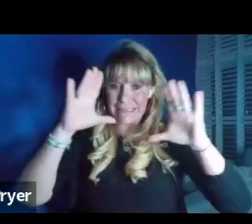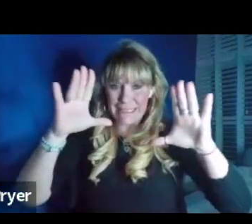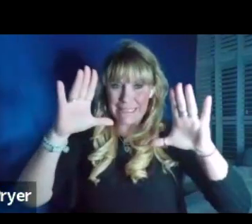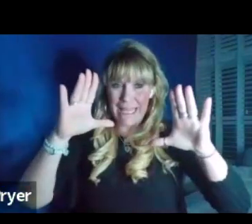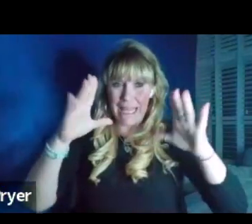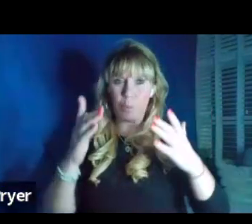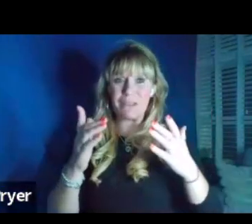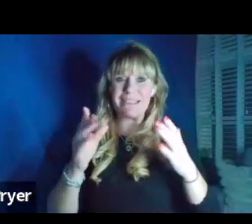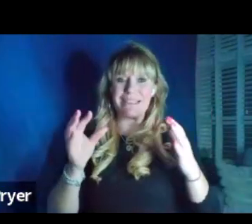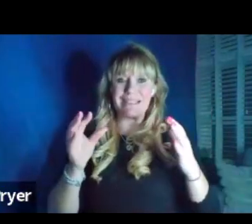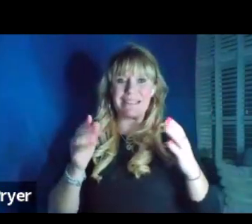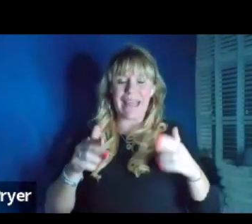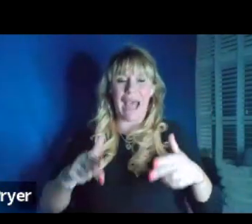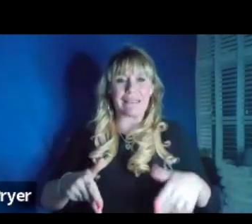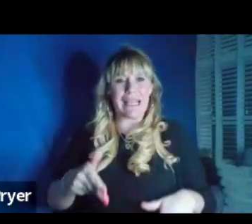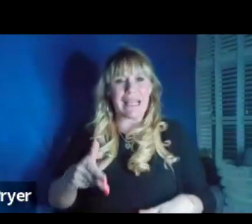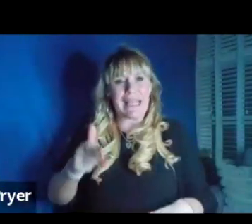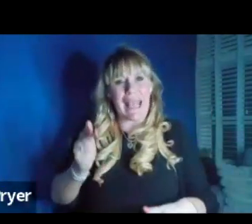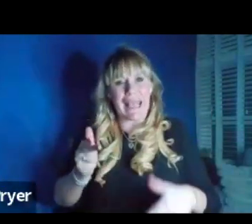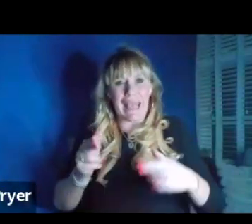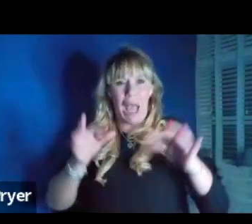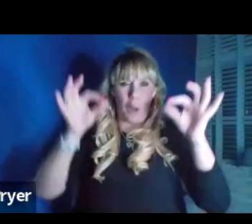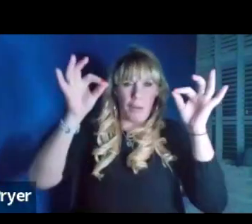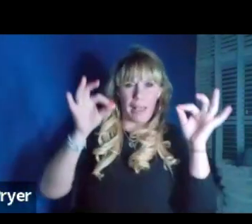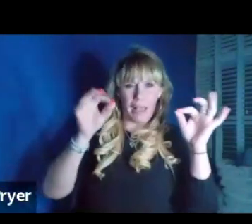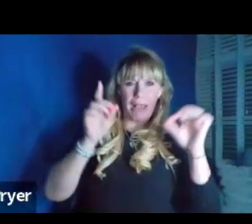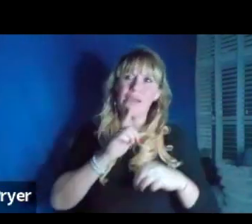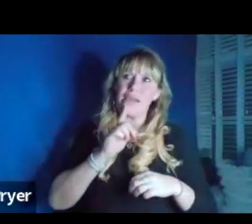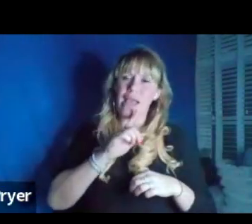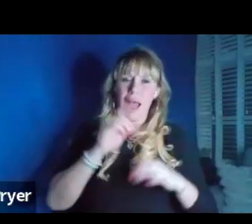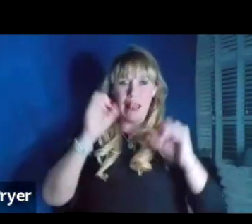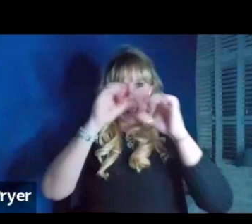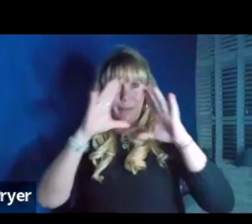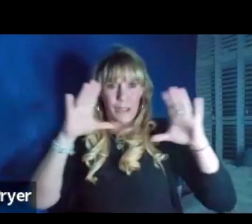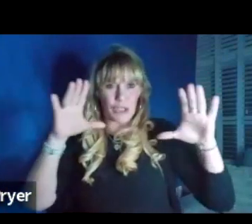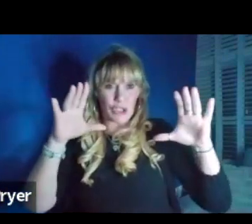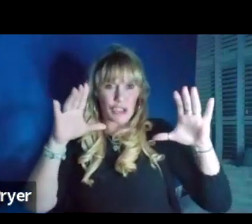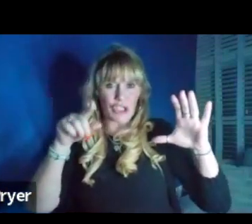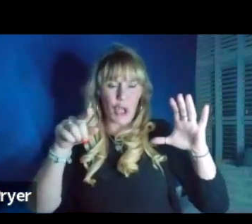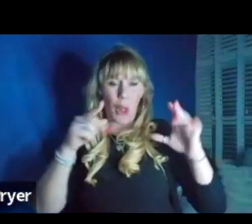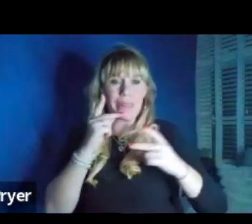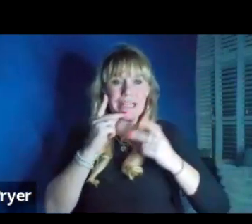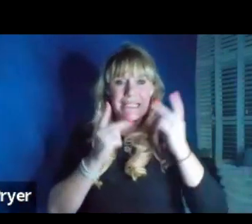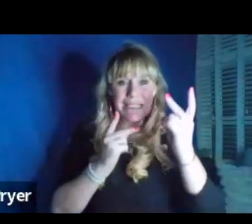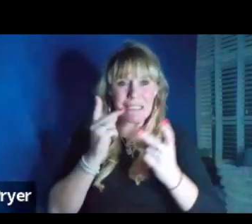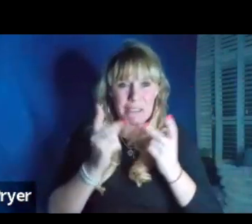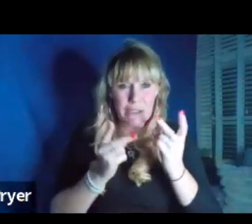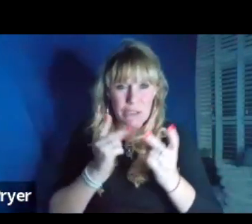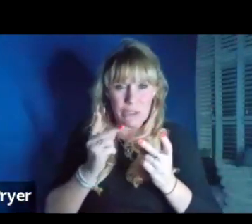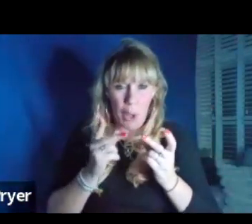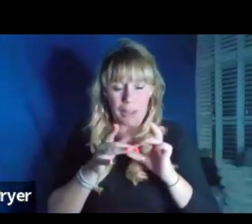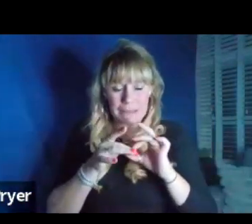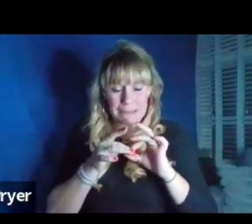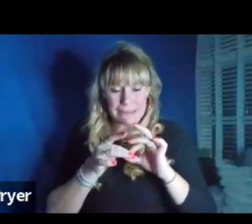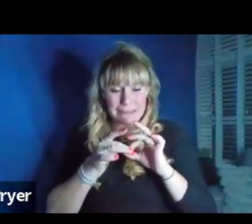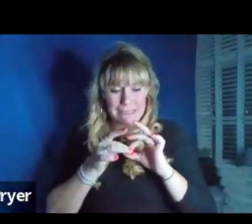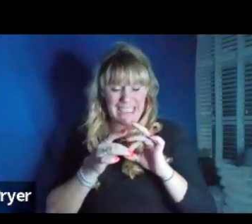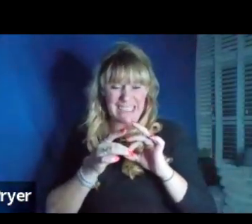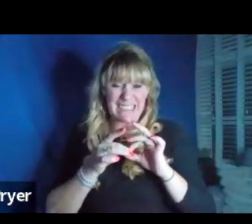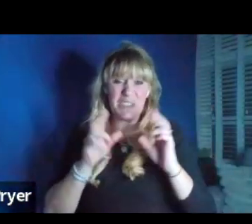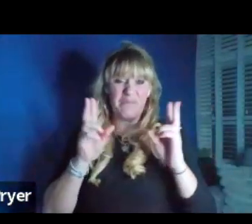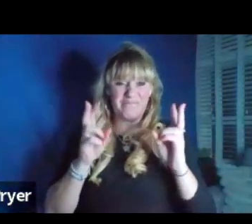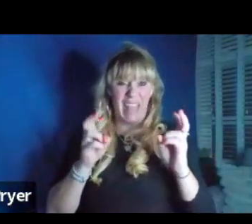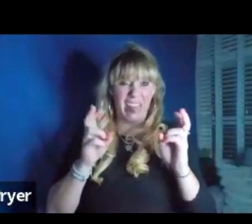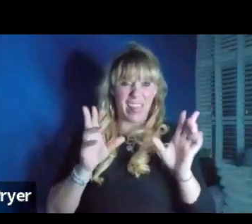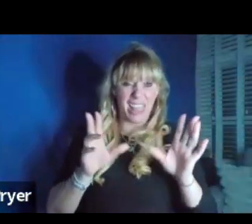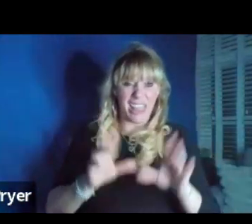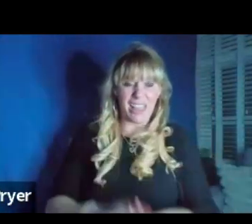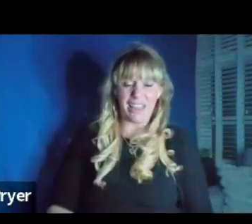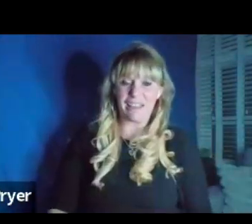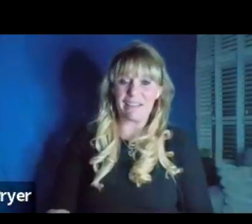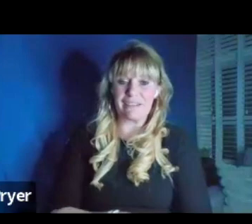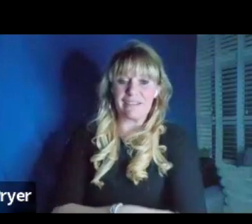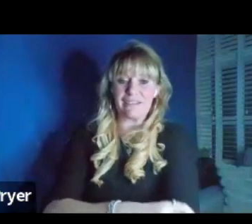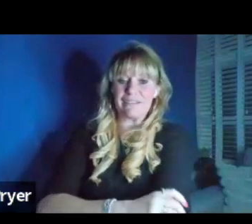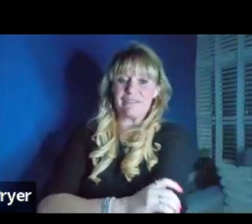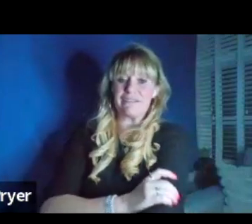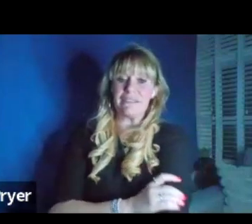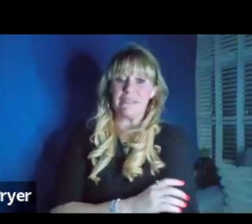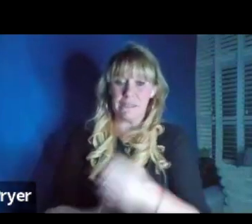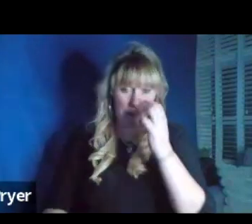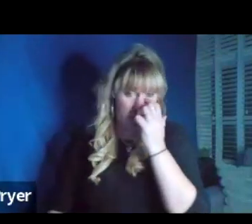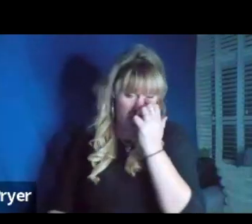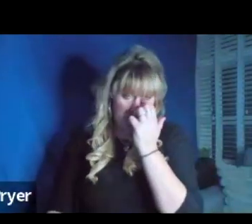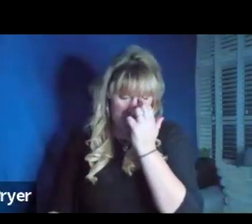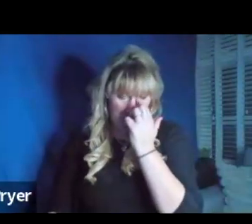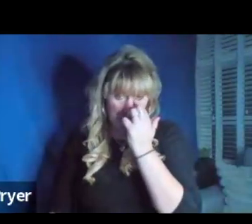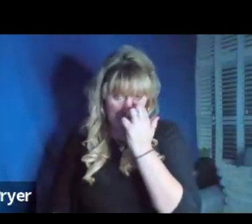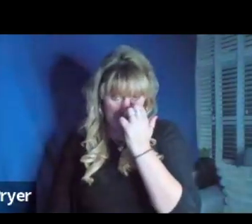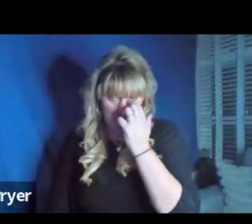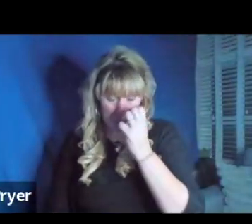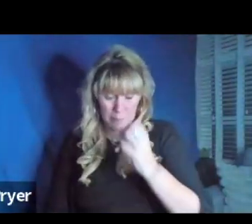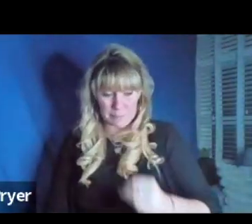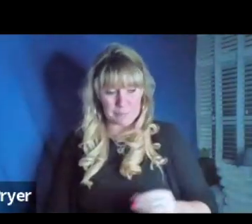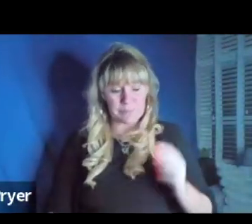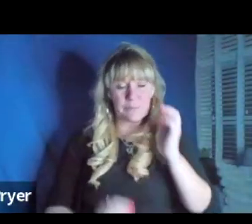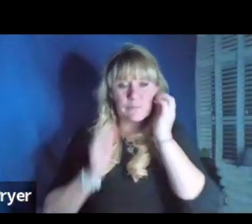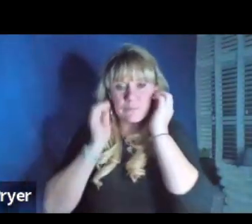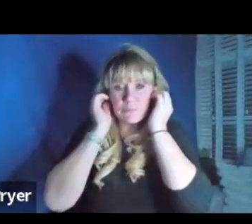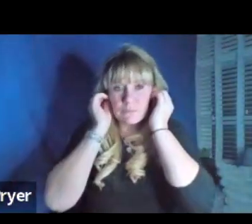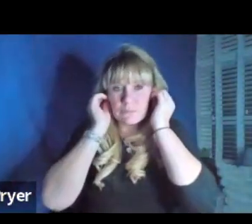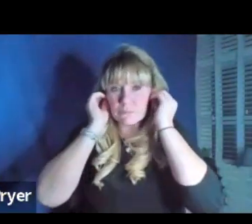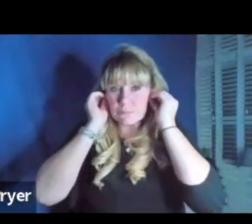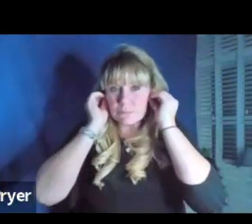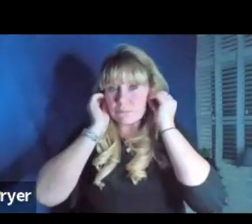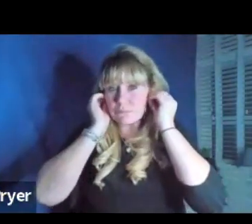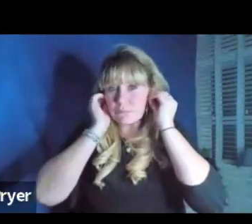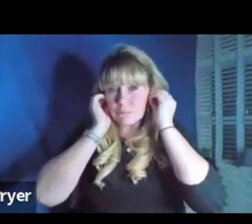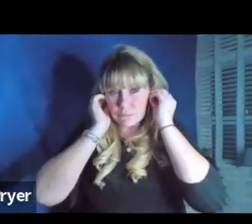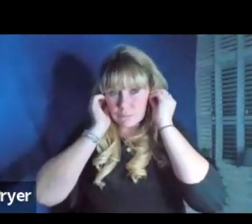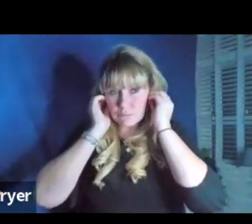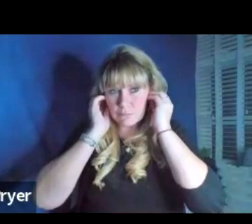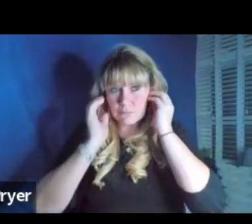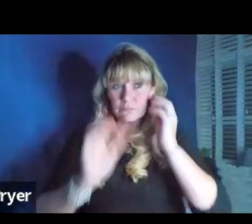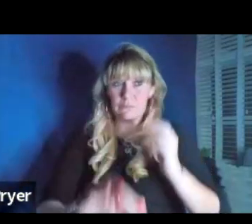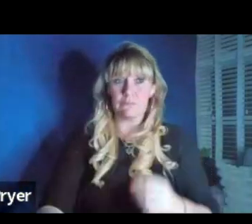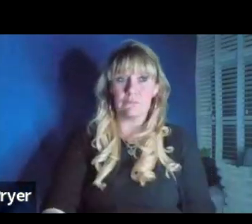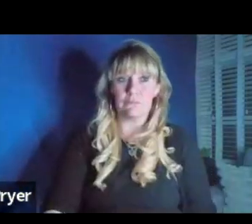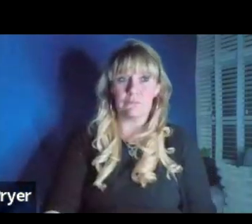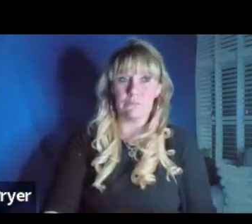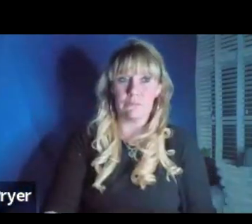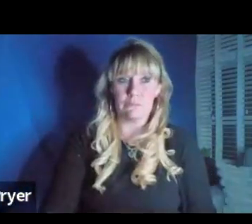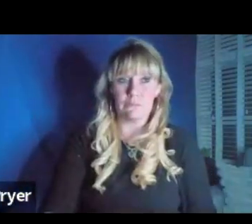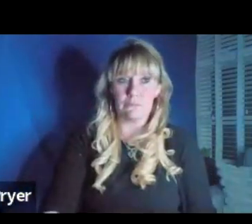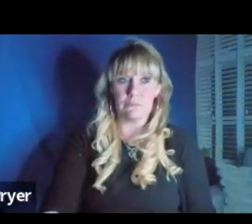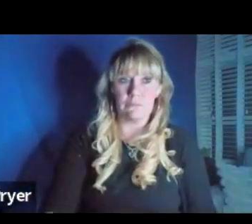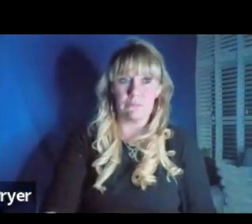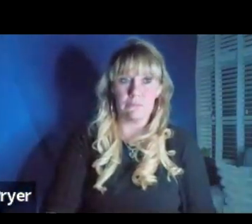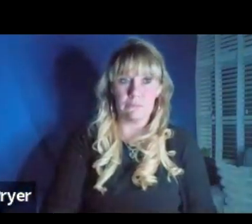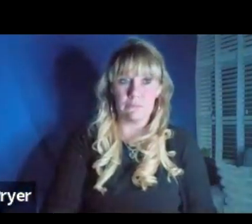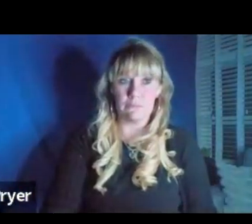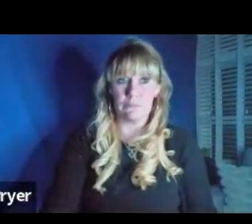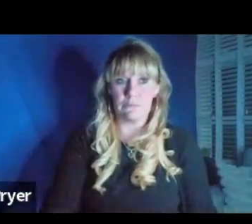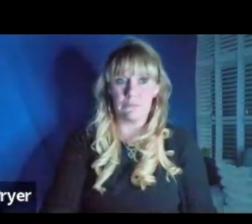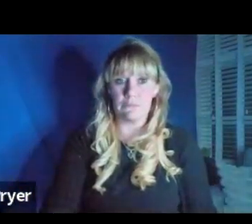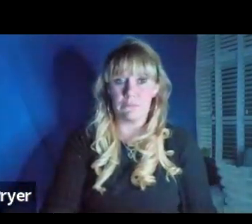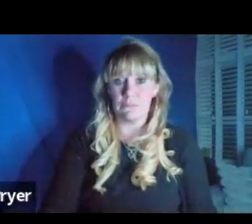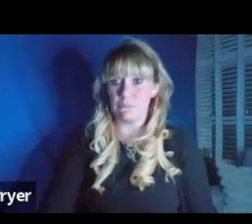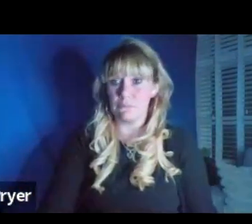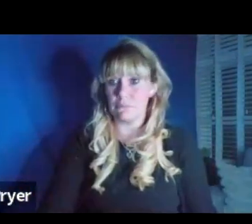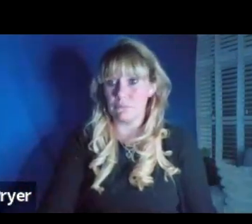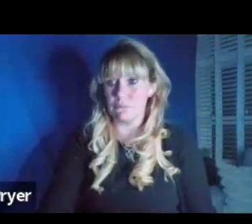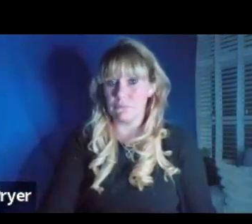or cowgirl image, so this song is sort of about that.